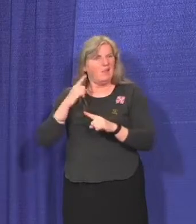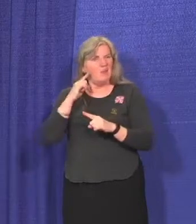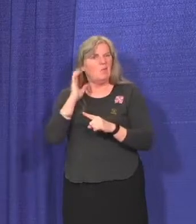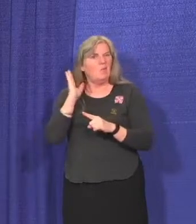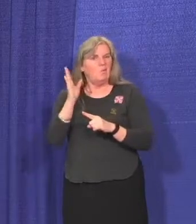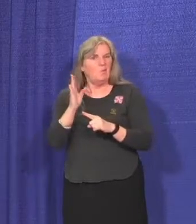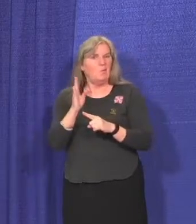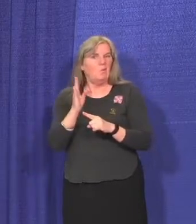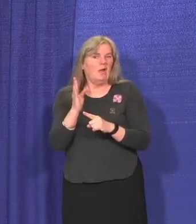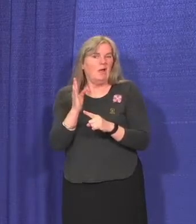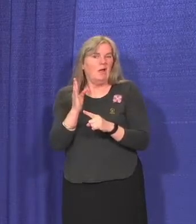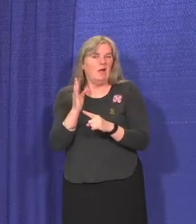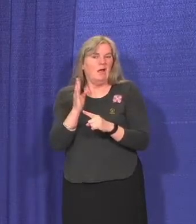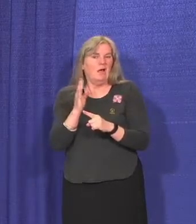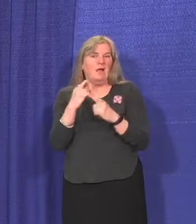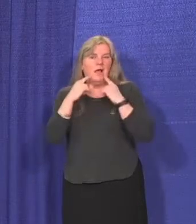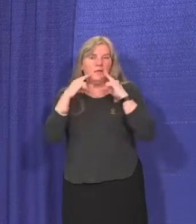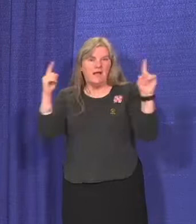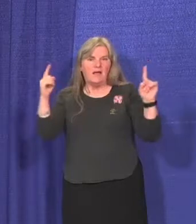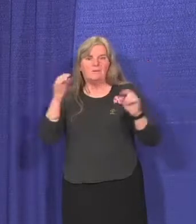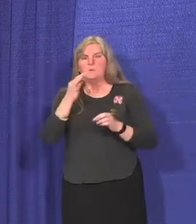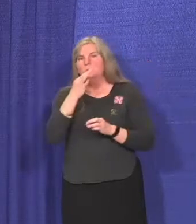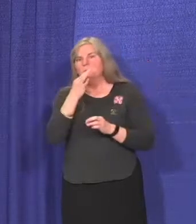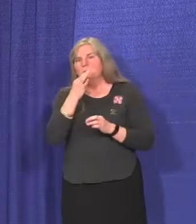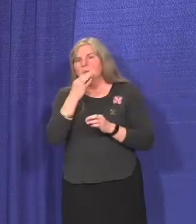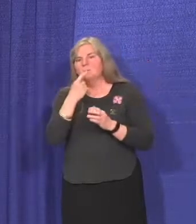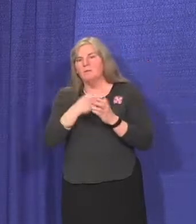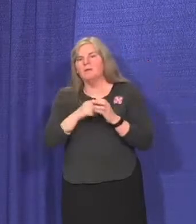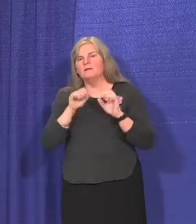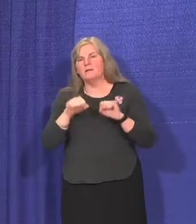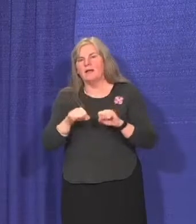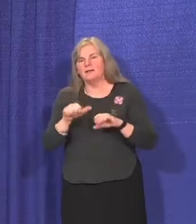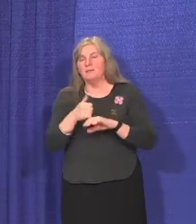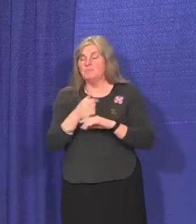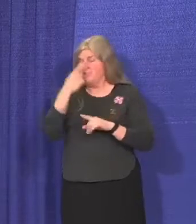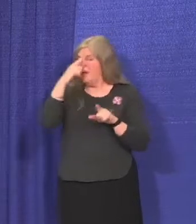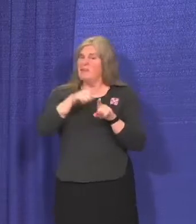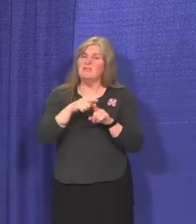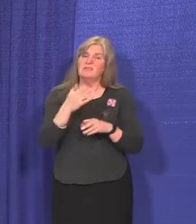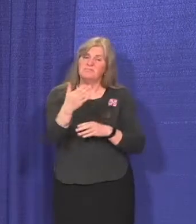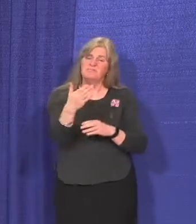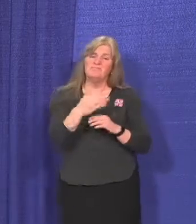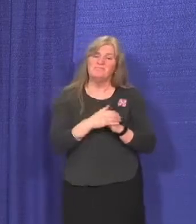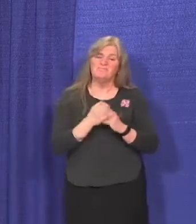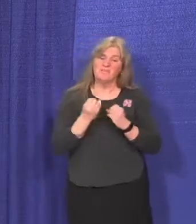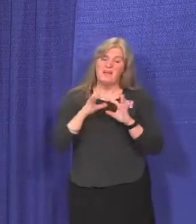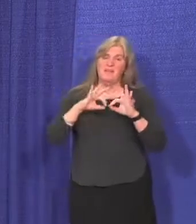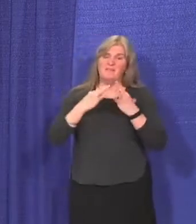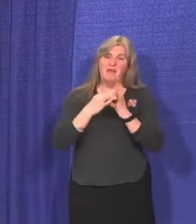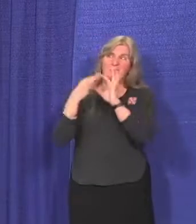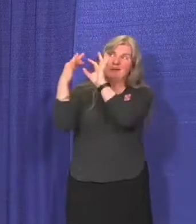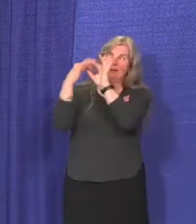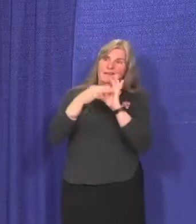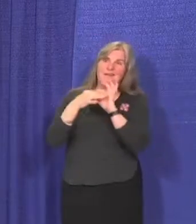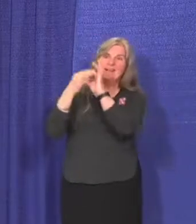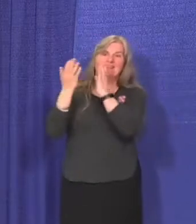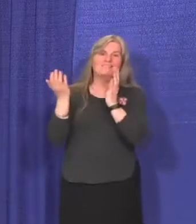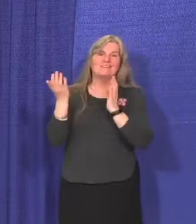Territories have been working on conditions and a situation where we would see some increased